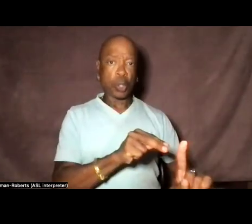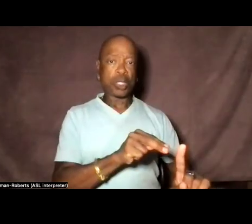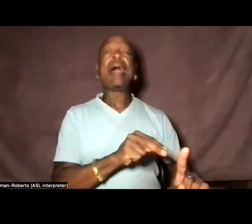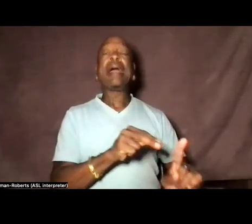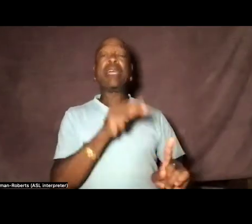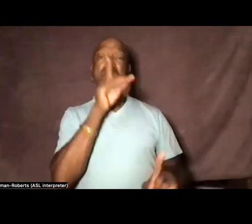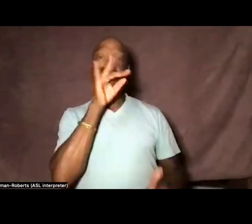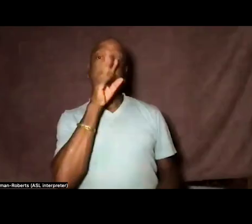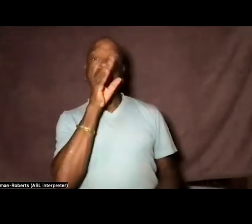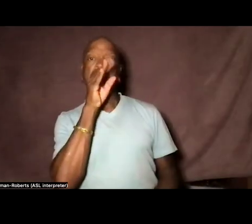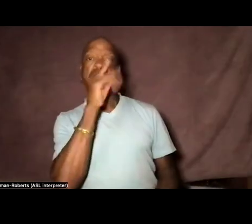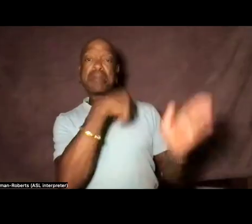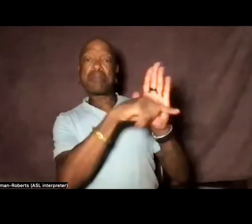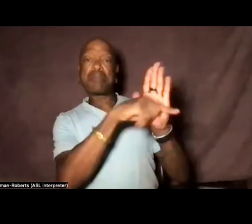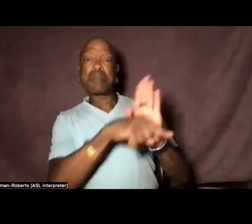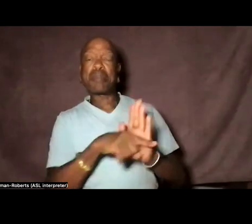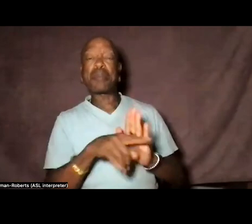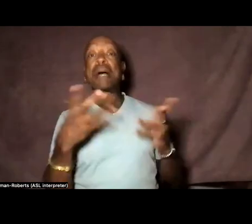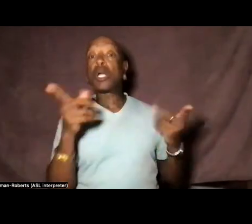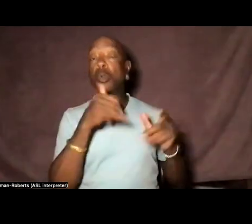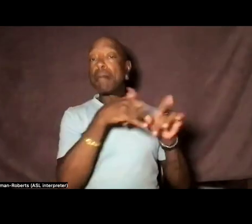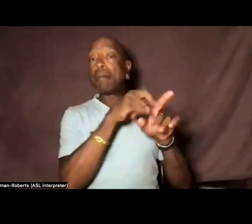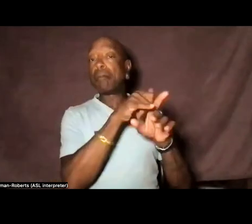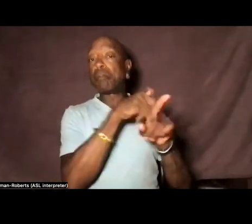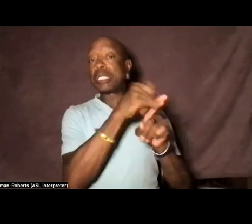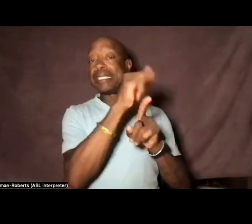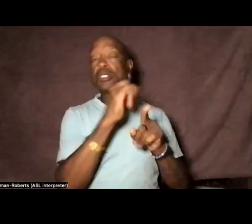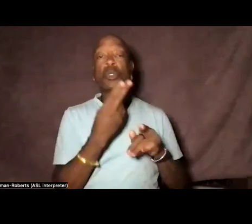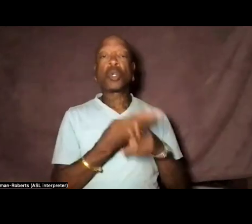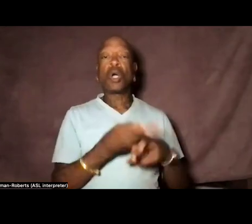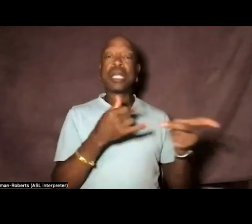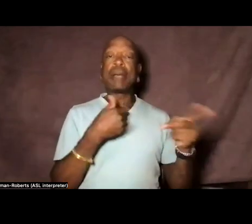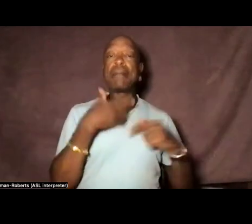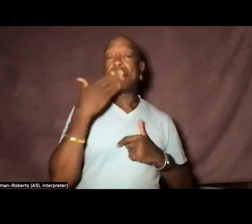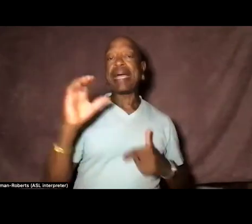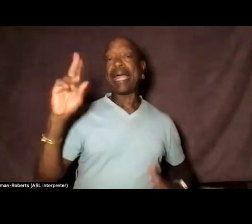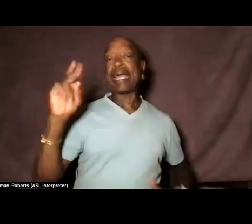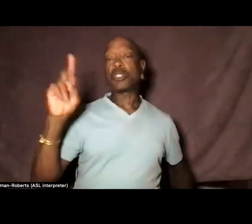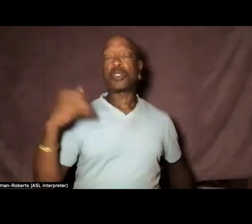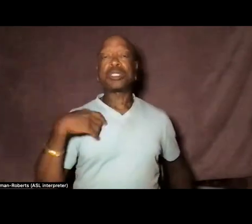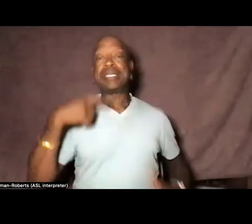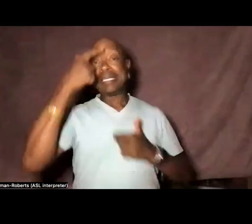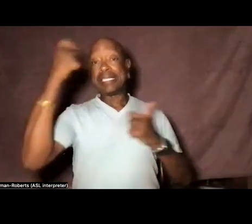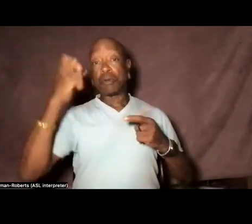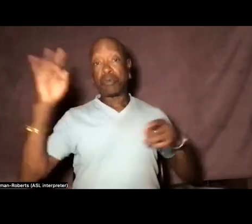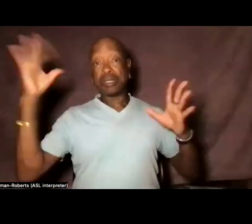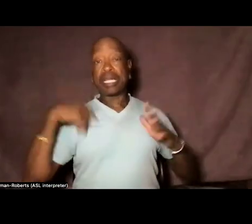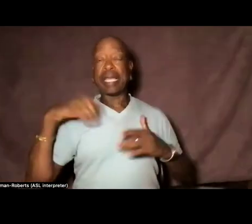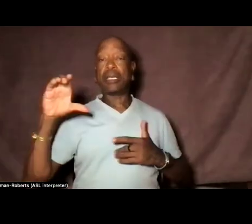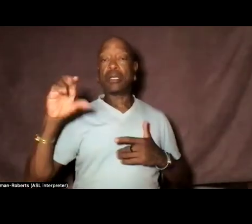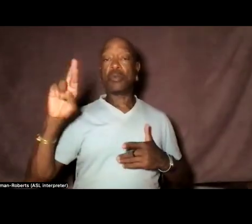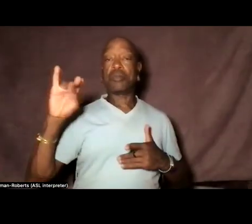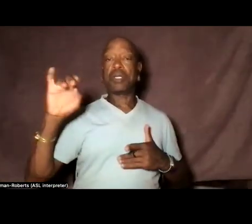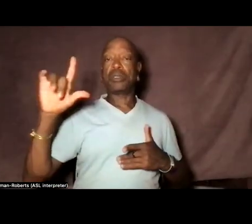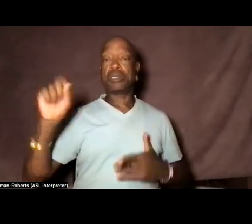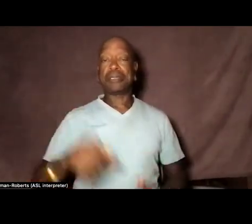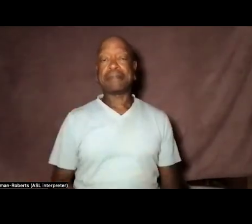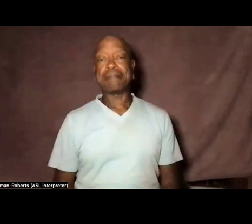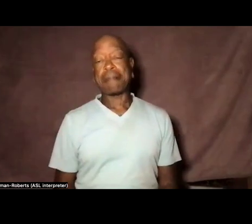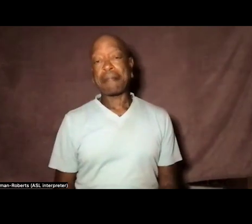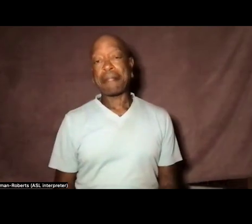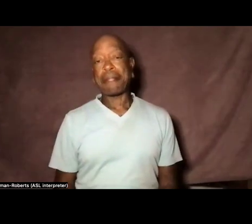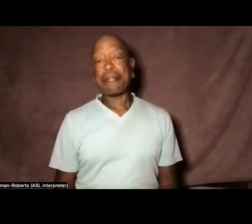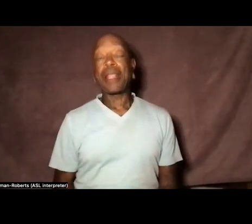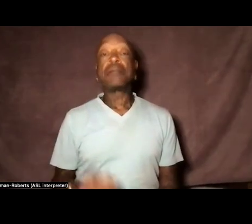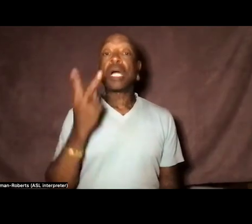by bullies who called mask users bad actors terrorists and criminals I saw with my own